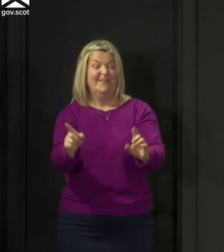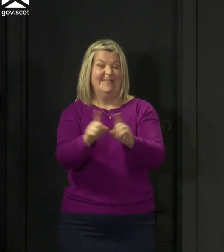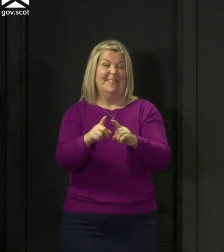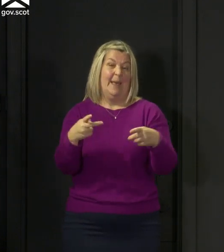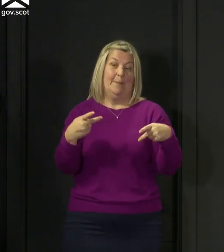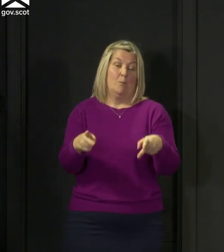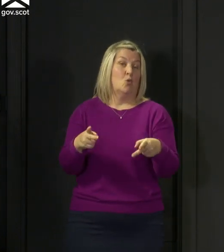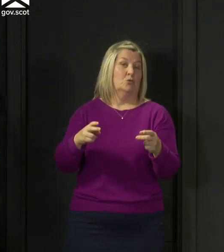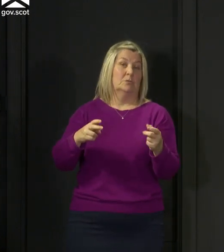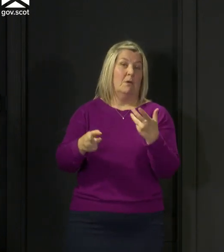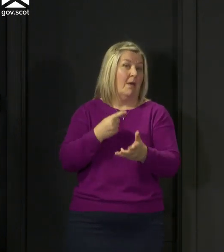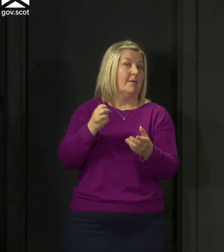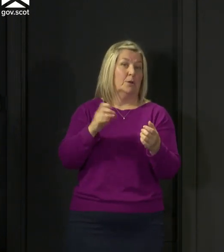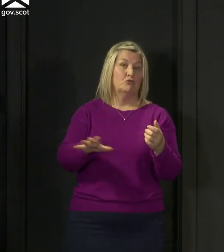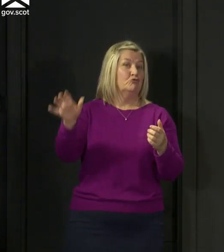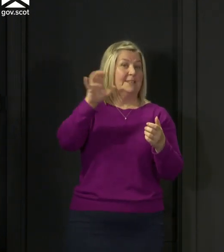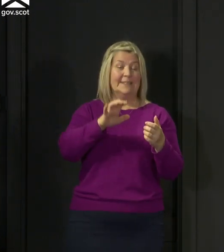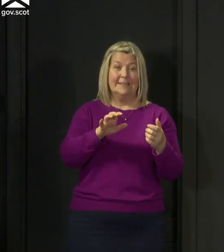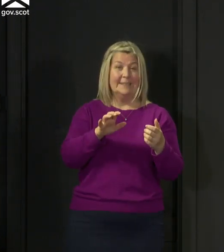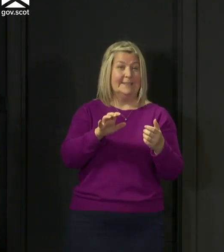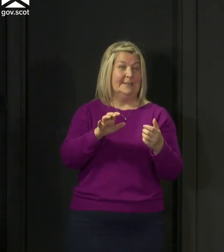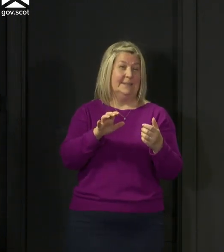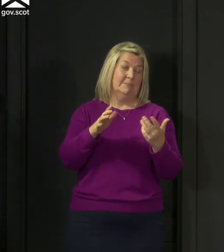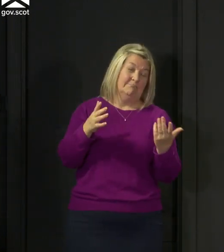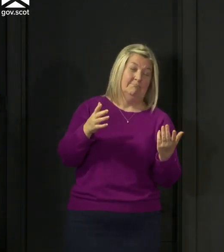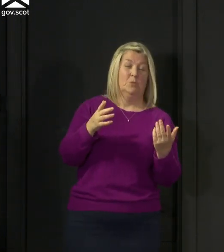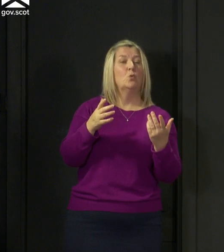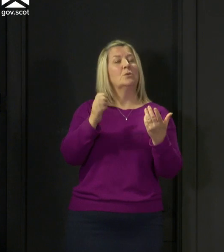know, obviously, the exemption for the Common Travel Area with Ireland is important in terms